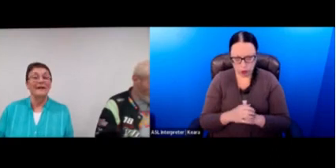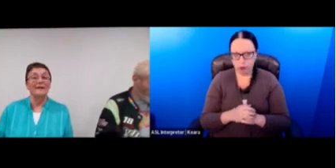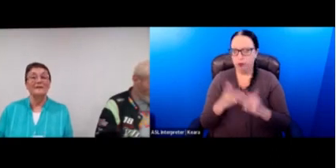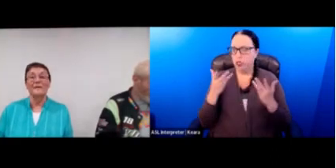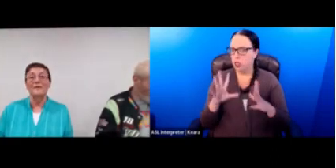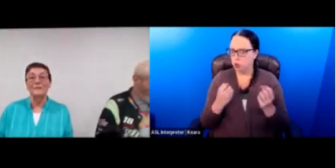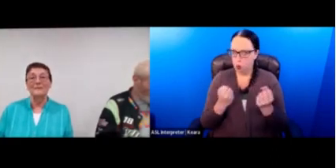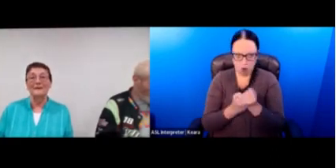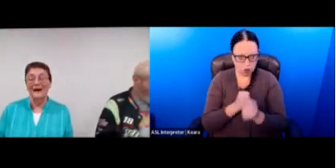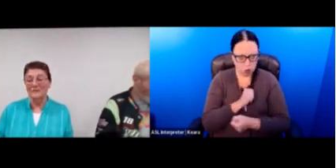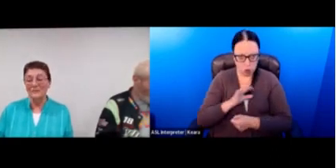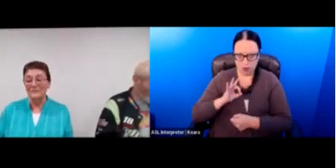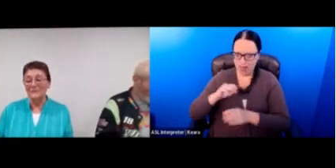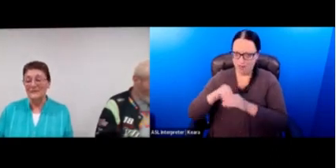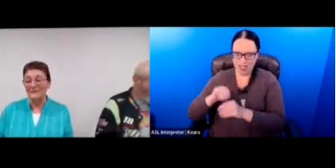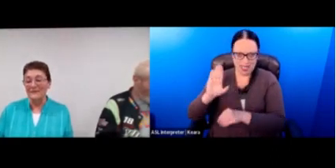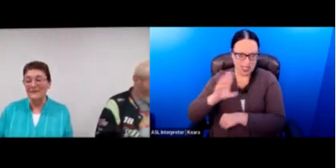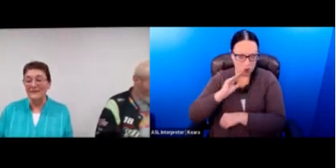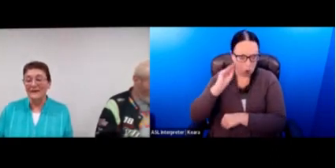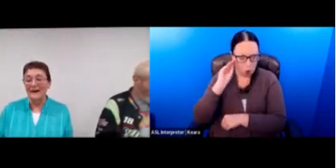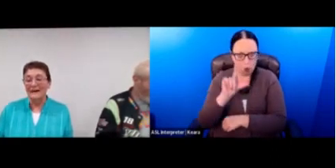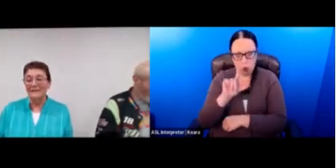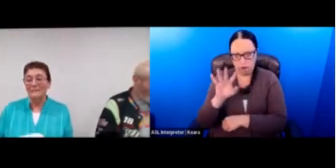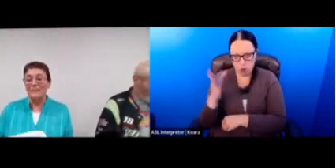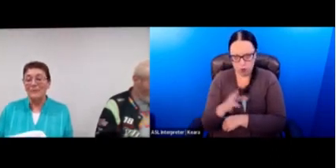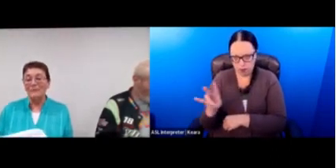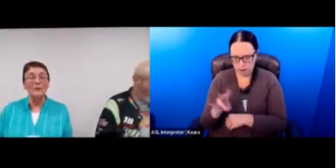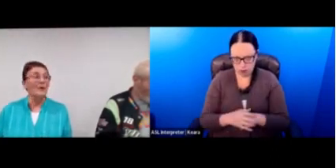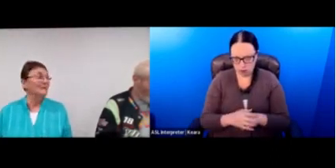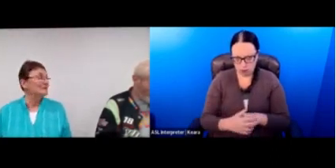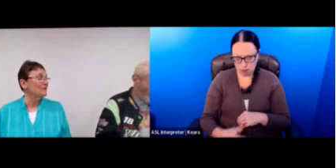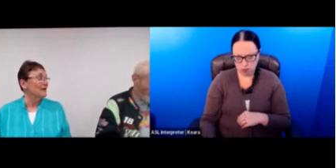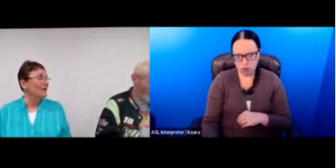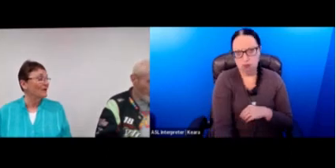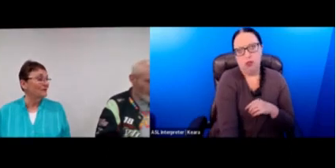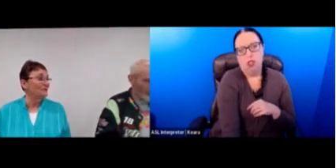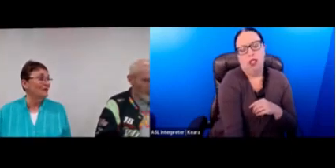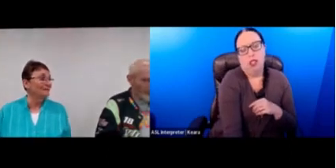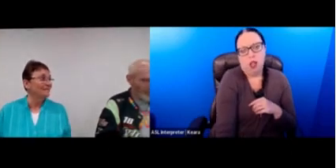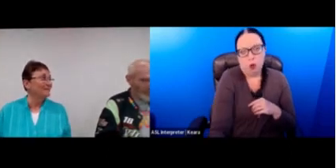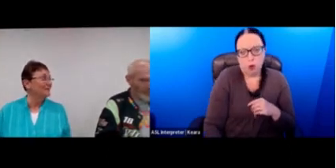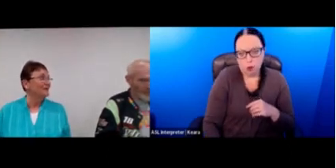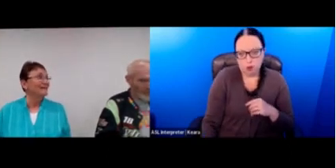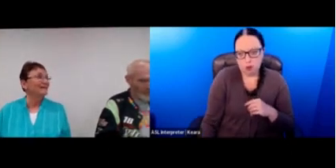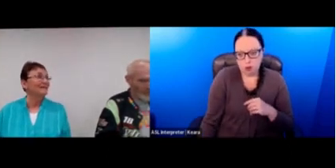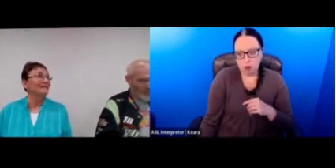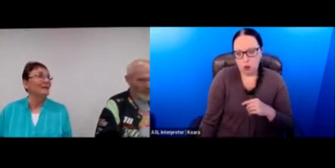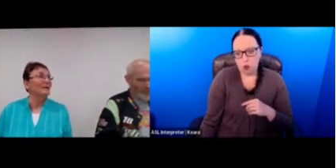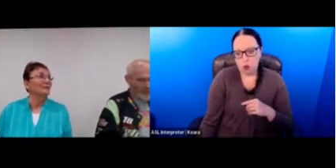staff in his home 24/7. We wanted to make sure that Carl knew what that looked like. So